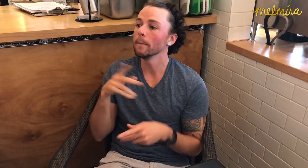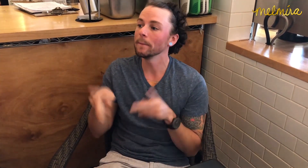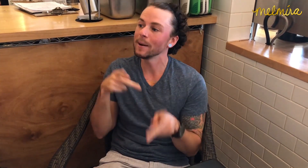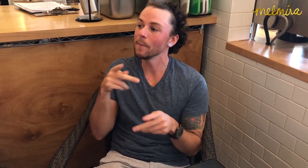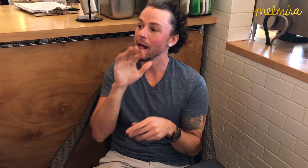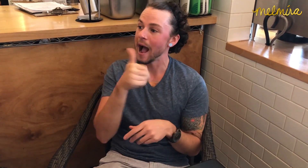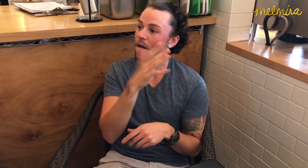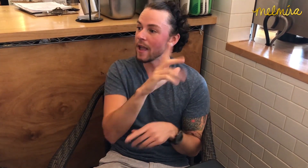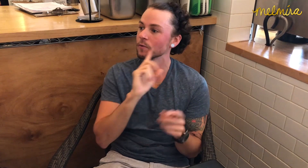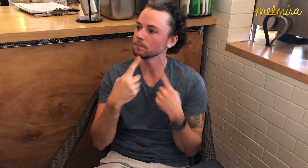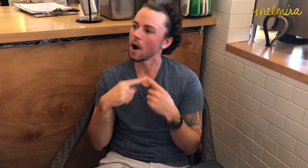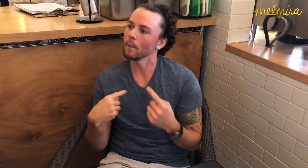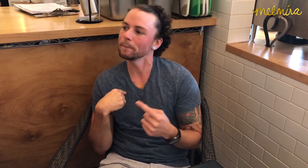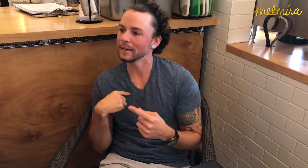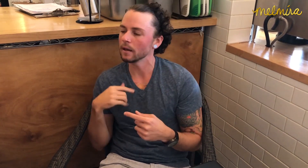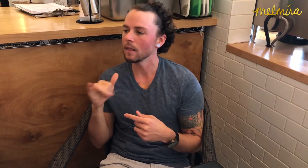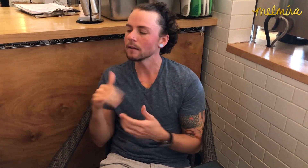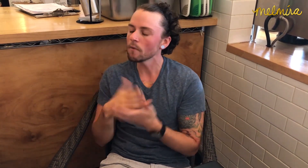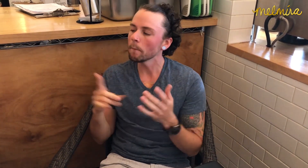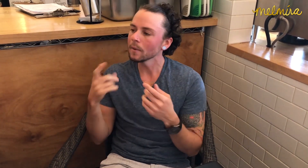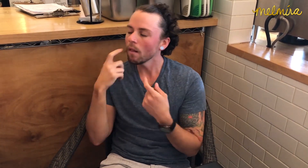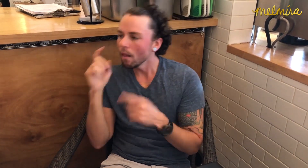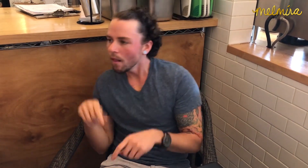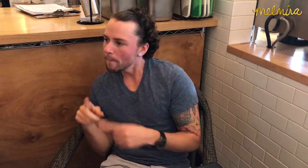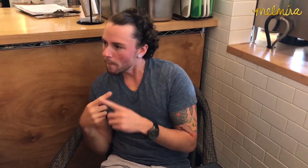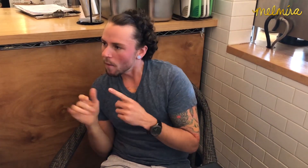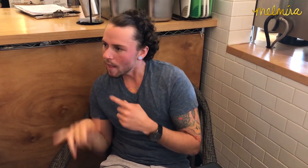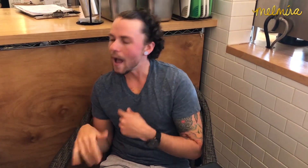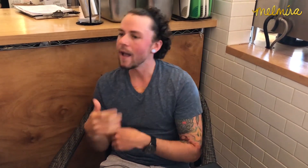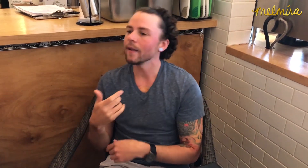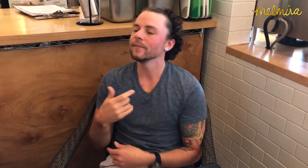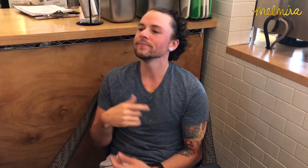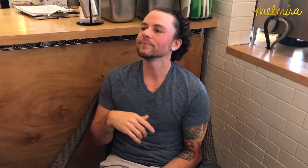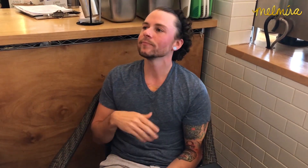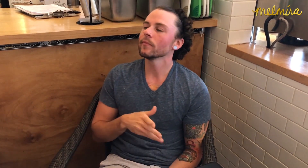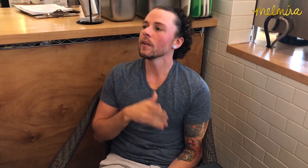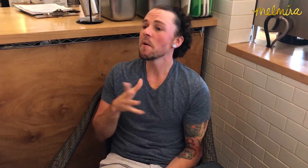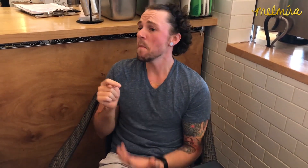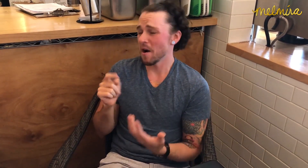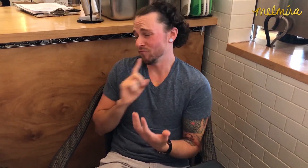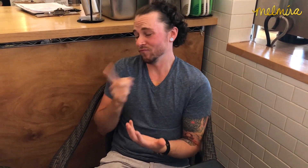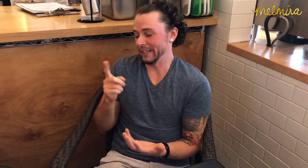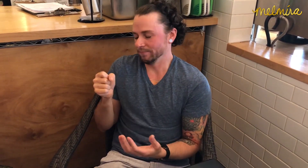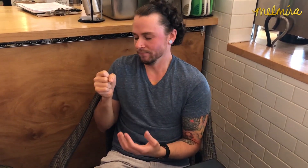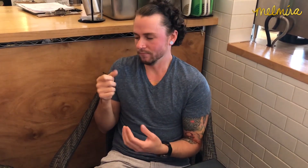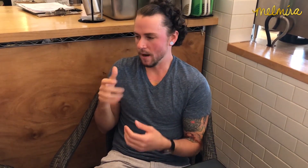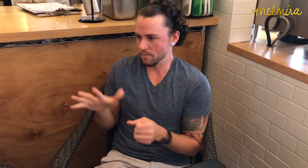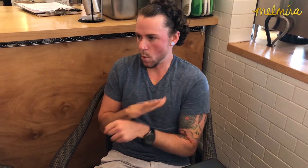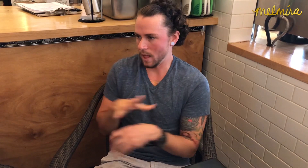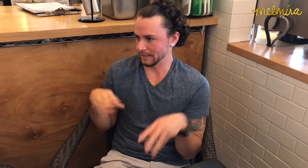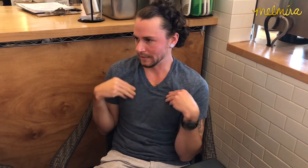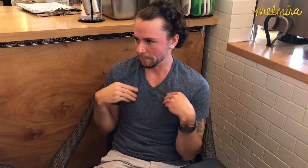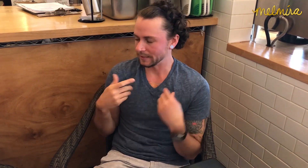That was how they responded, but they were fully accepting.